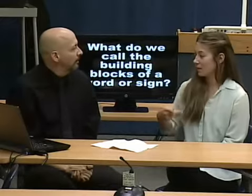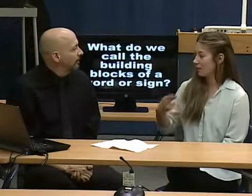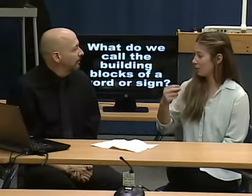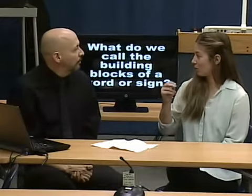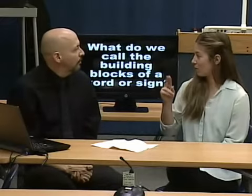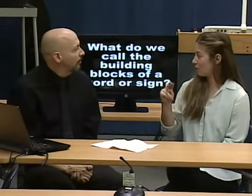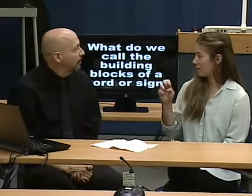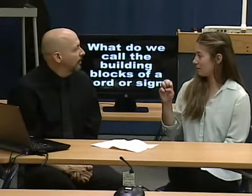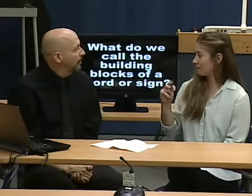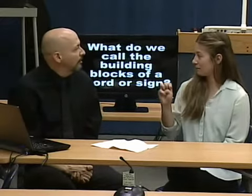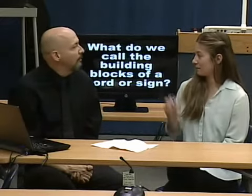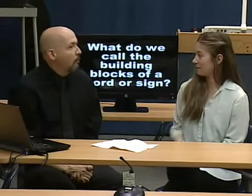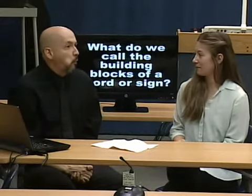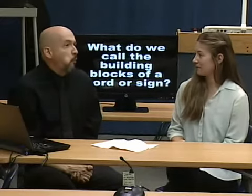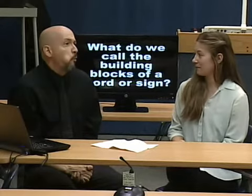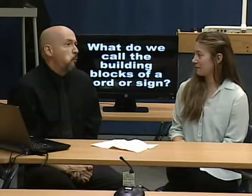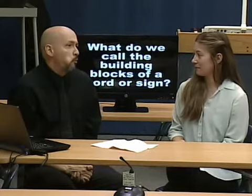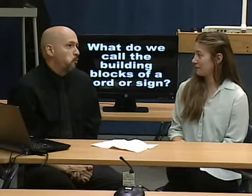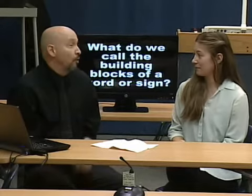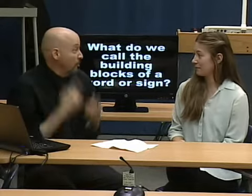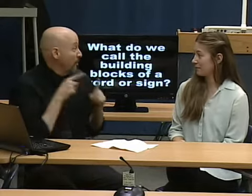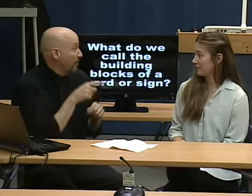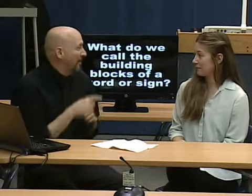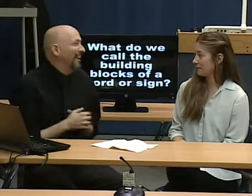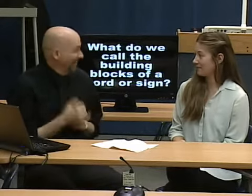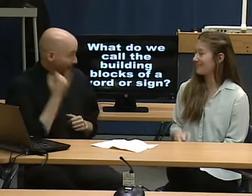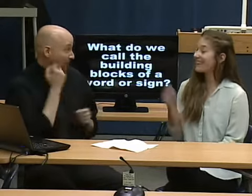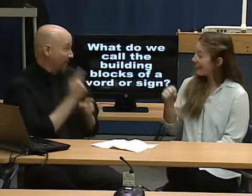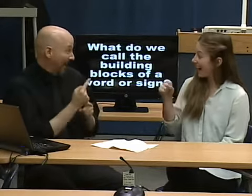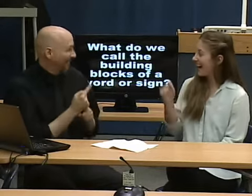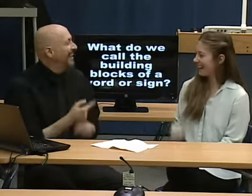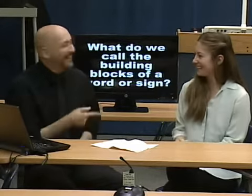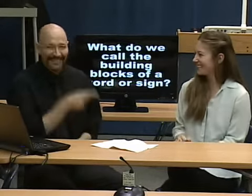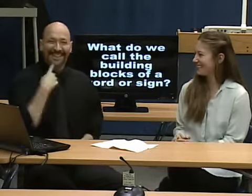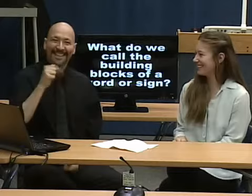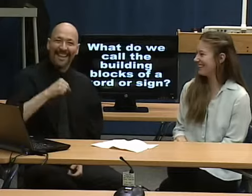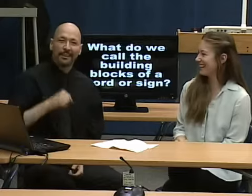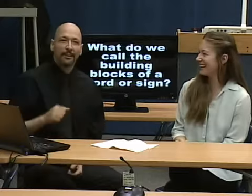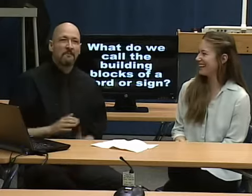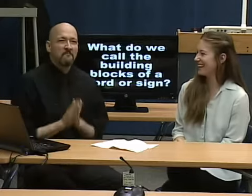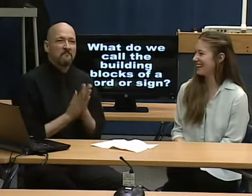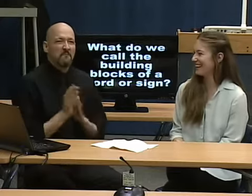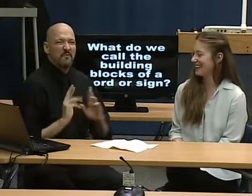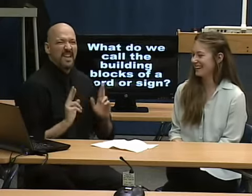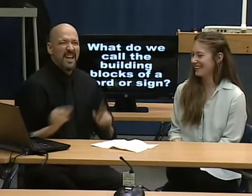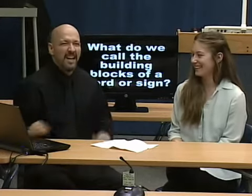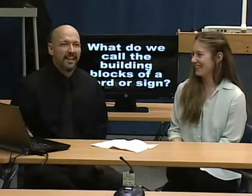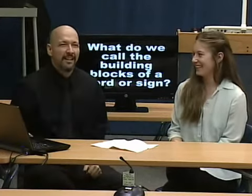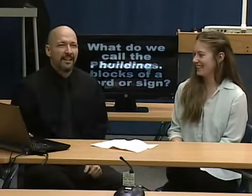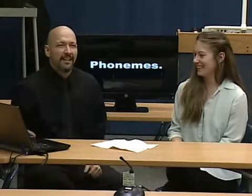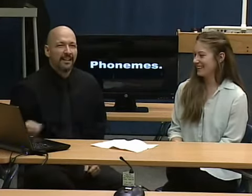P-H-O-N-E-M-E Do you agree? If she's right? STUDENT: Yes! Ready?